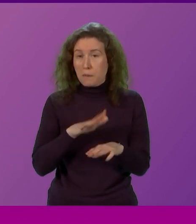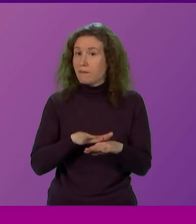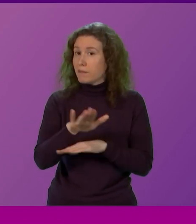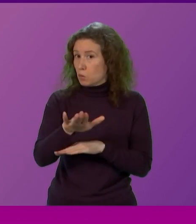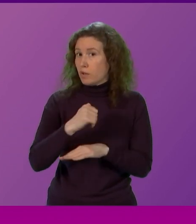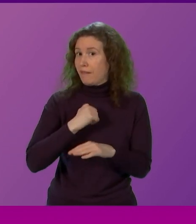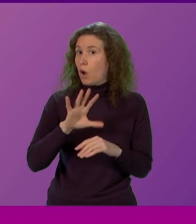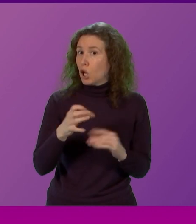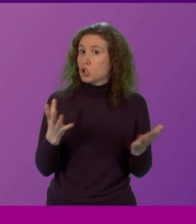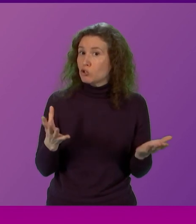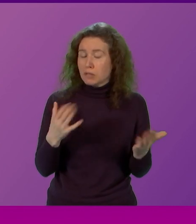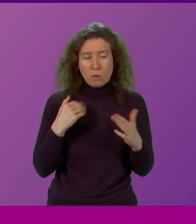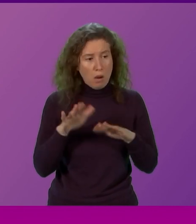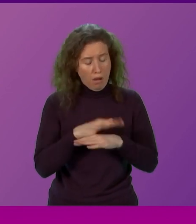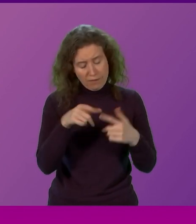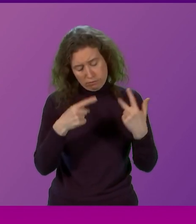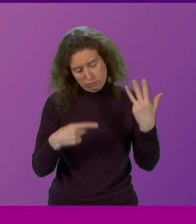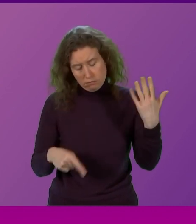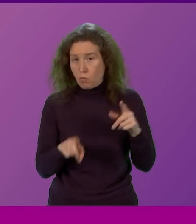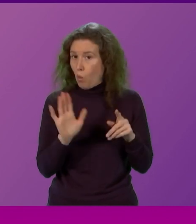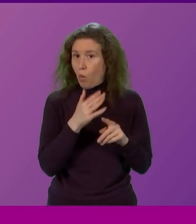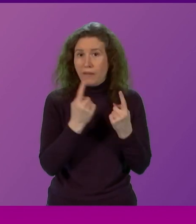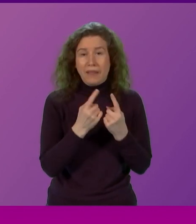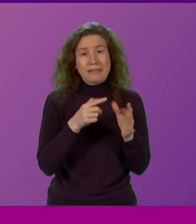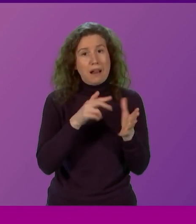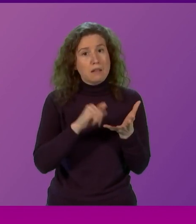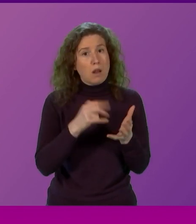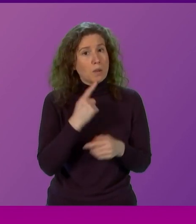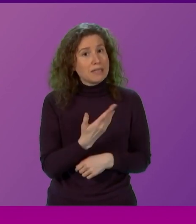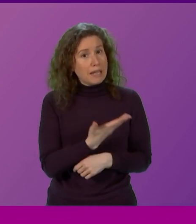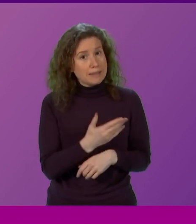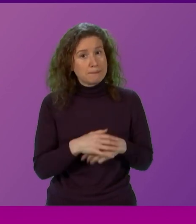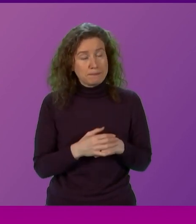our country, covering all of the things that Anas Sarwar has just talked about.